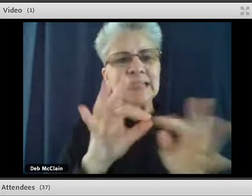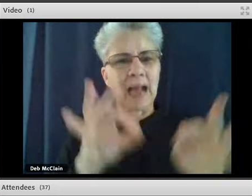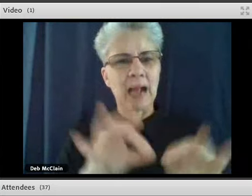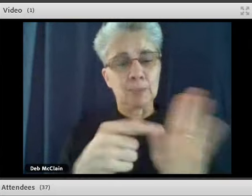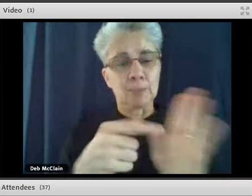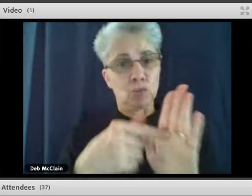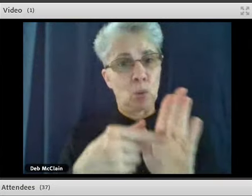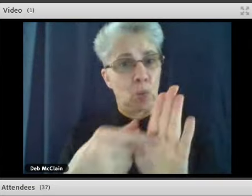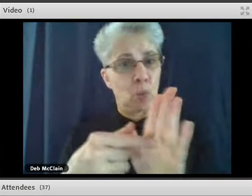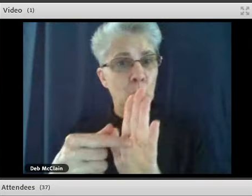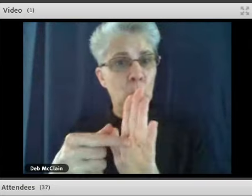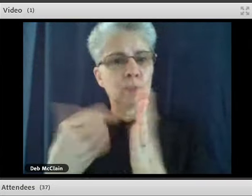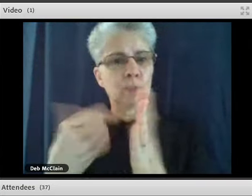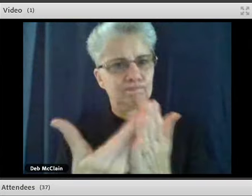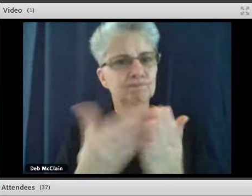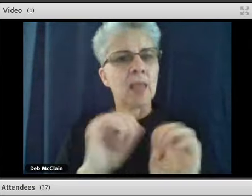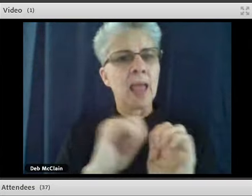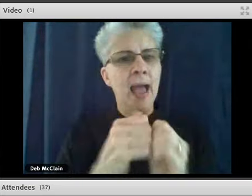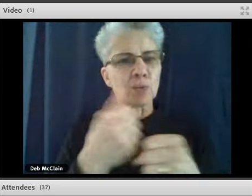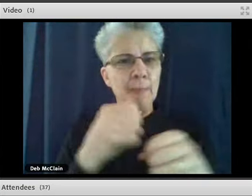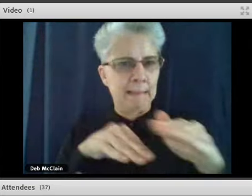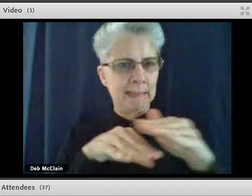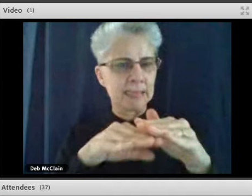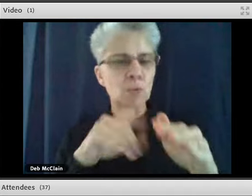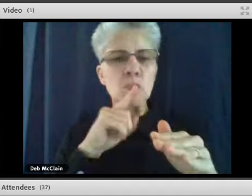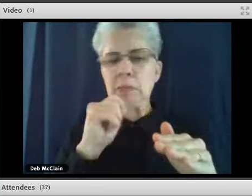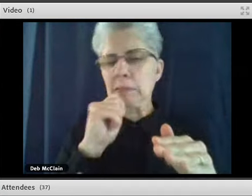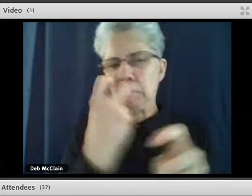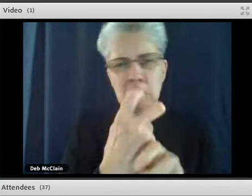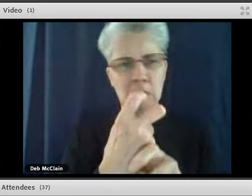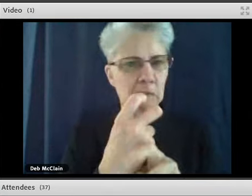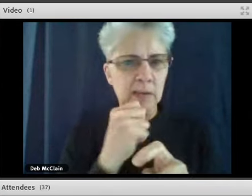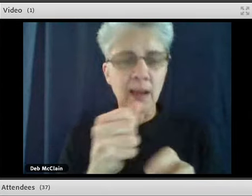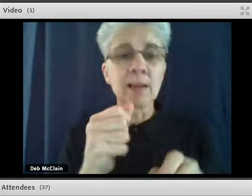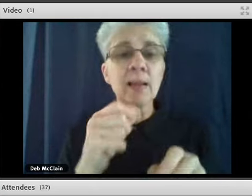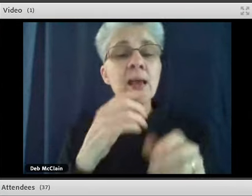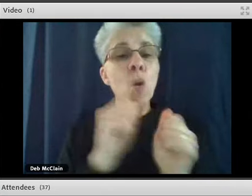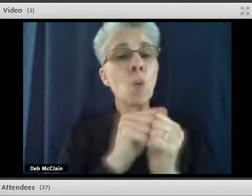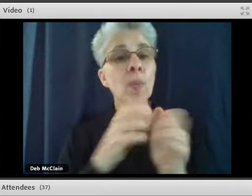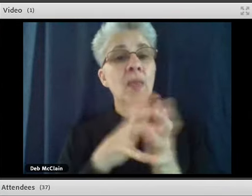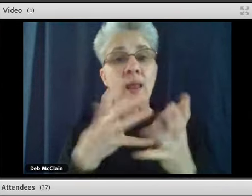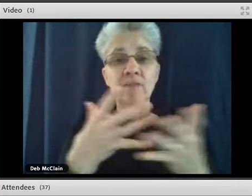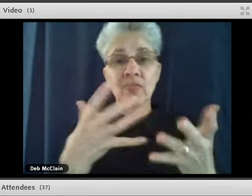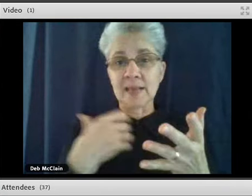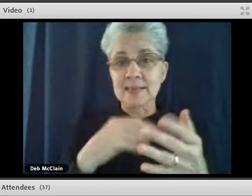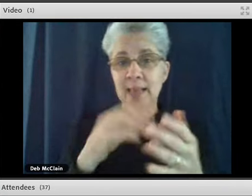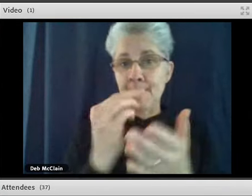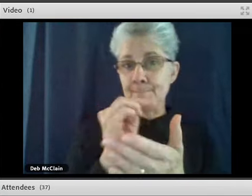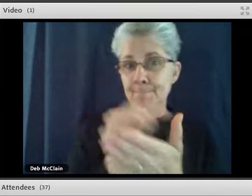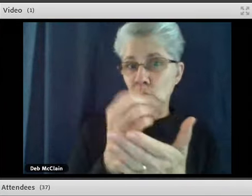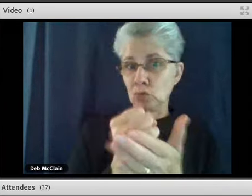and show you how to make them accessible. And it's really not that hard. And with a lot of the things that Microsoft is doing,